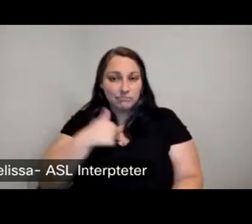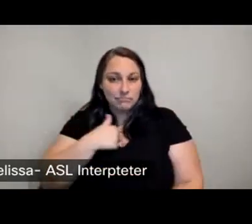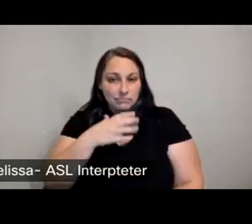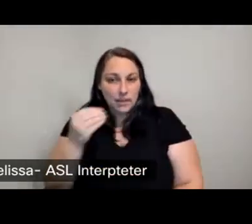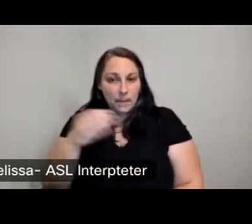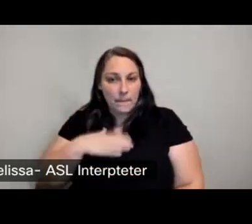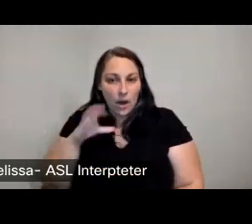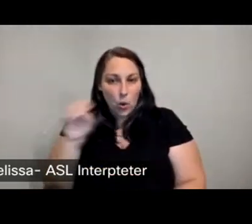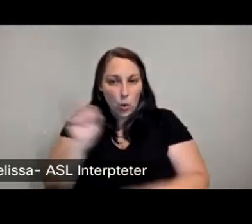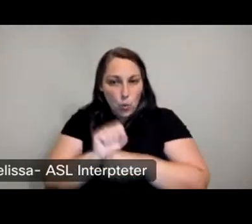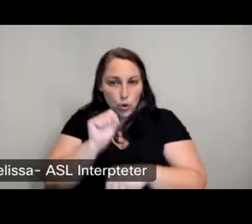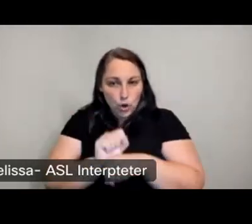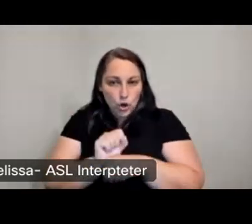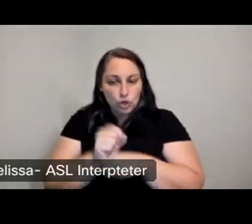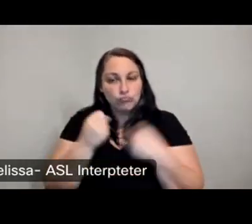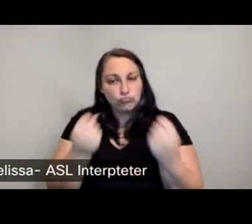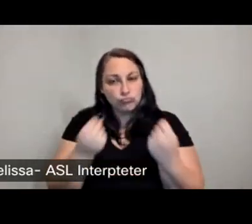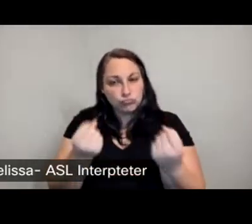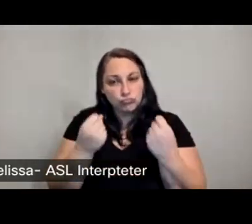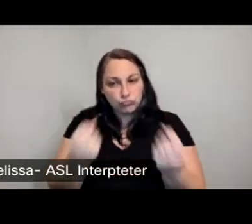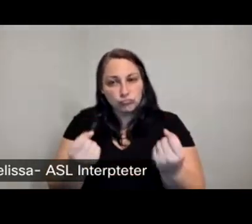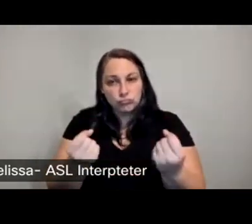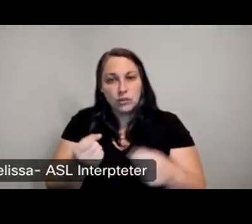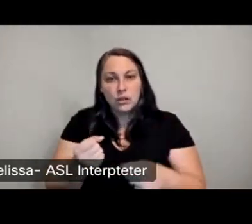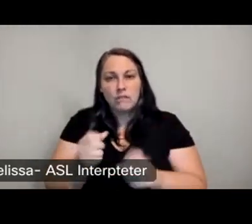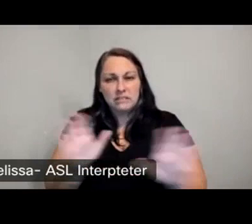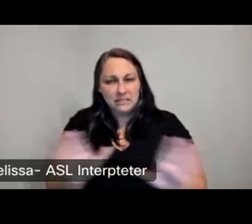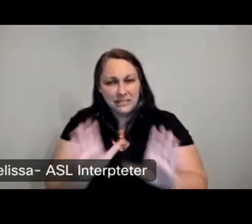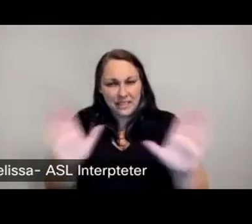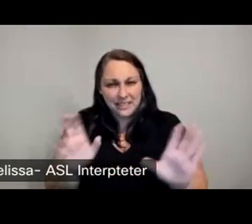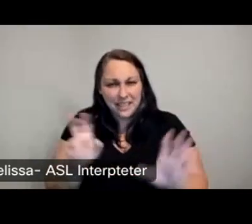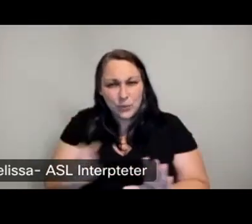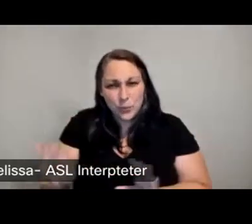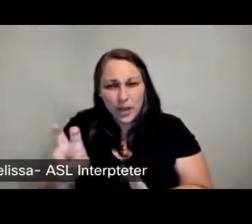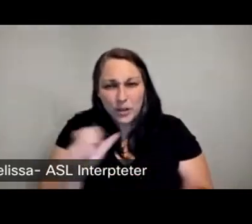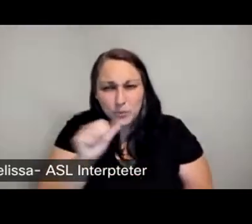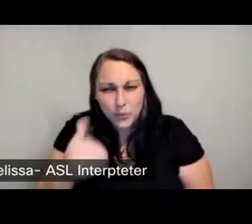always come up with a question why did why they don't have a Sunday route or why they don't have a